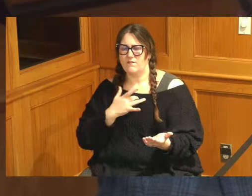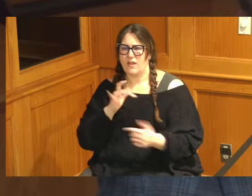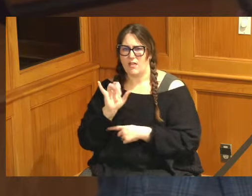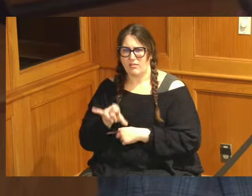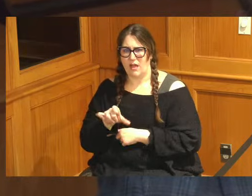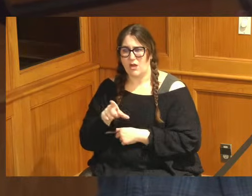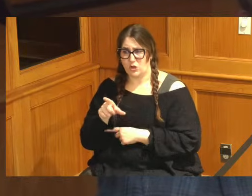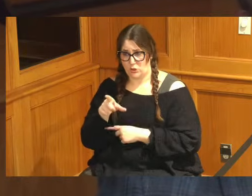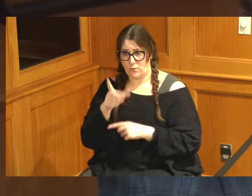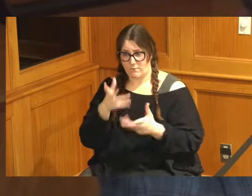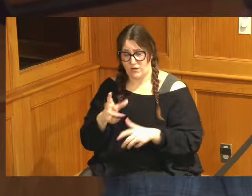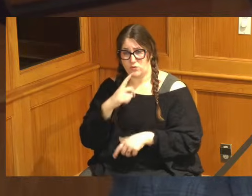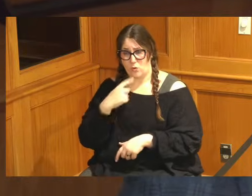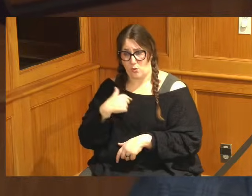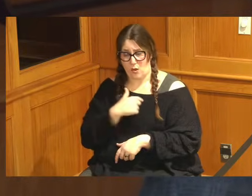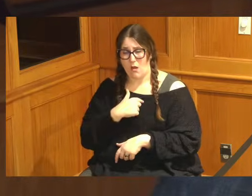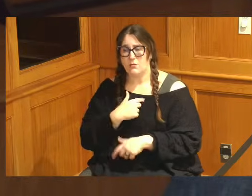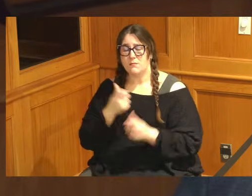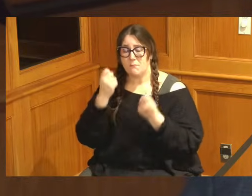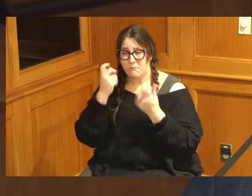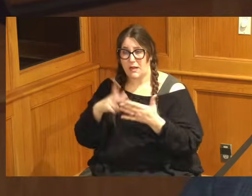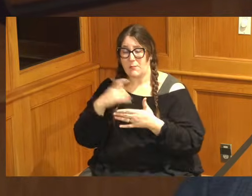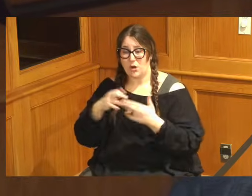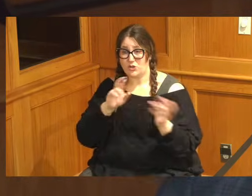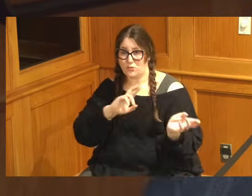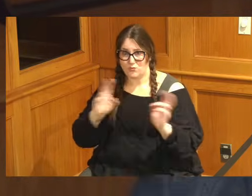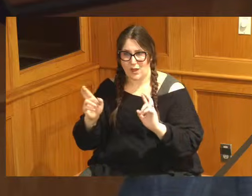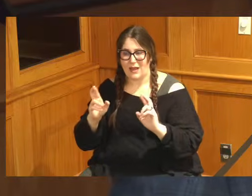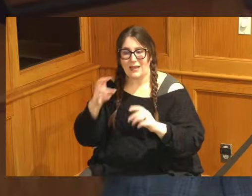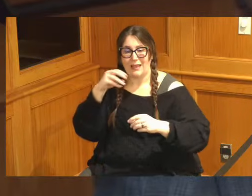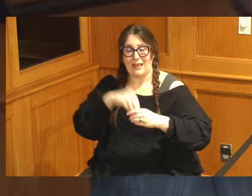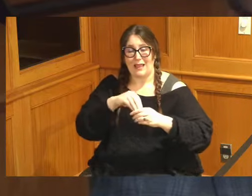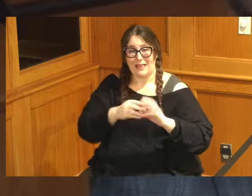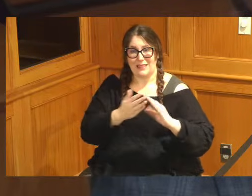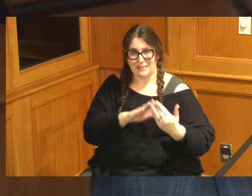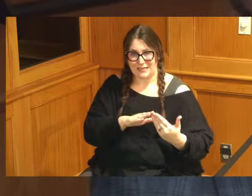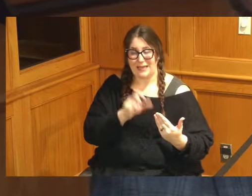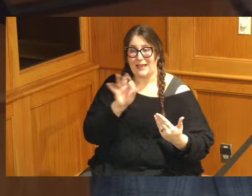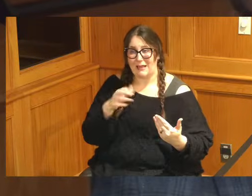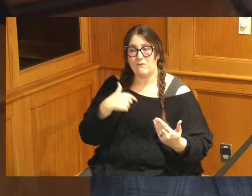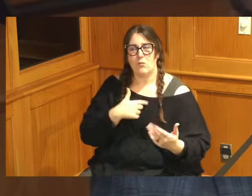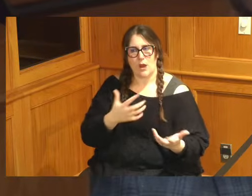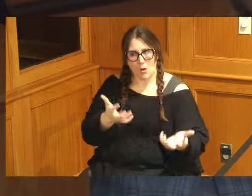just told us. There are a whole bunch of projects ready to go inside the city if we want to,